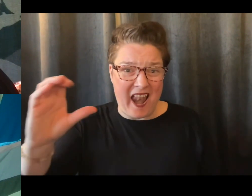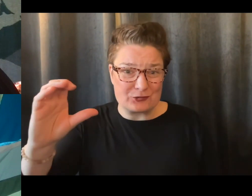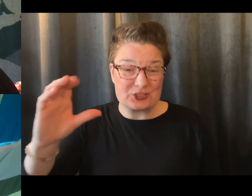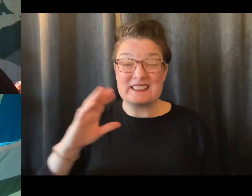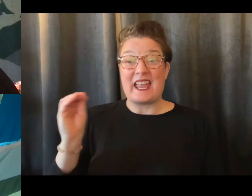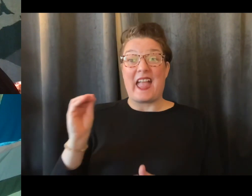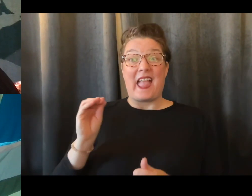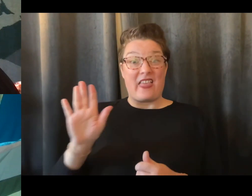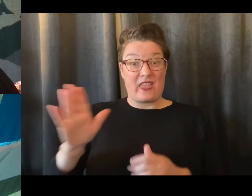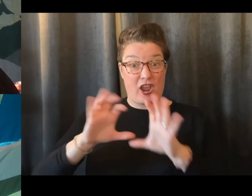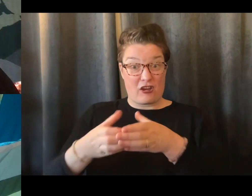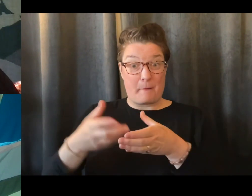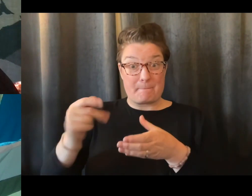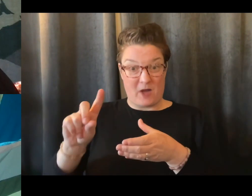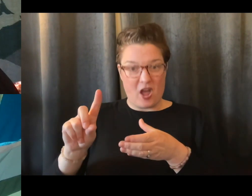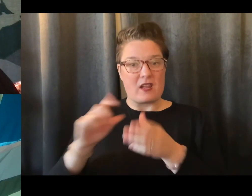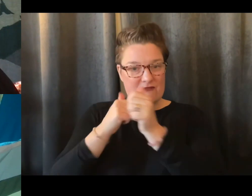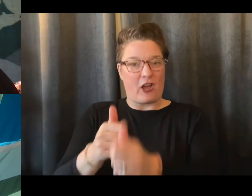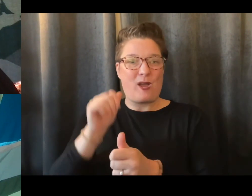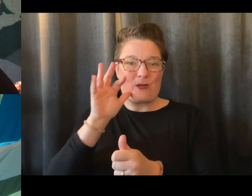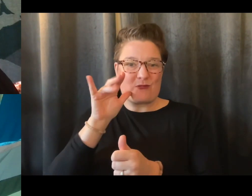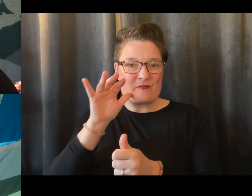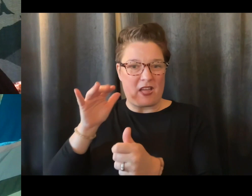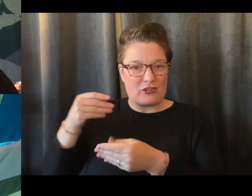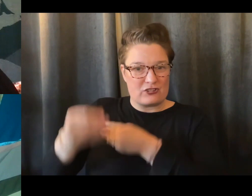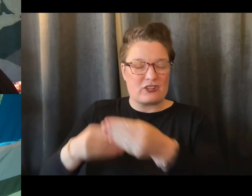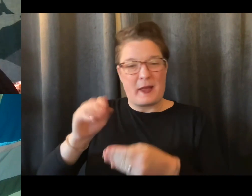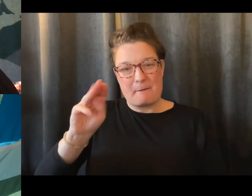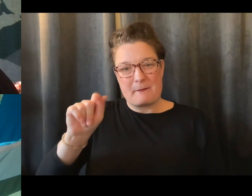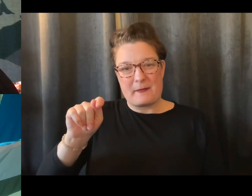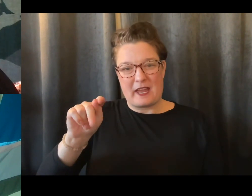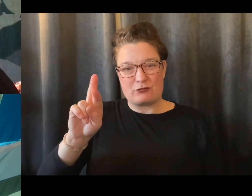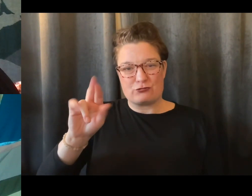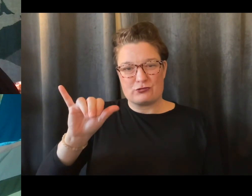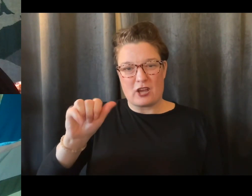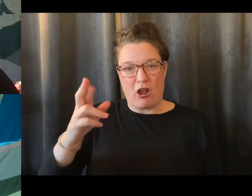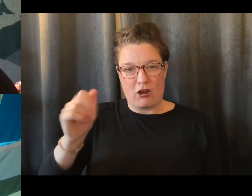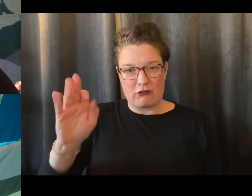separated for 53 years, but they could still have some time together. Um.